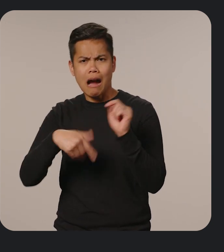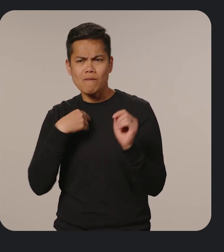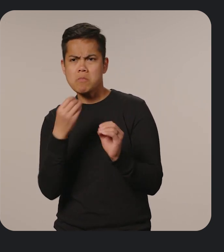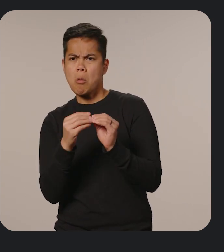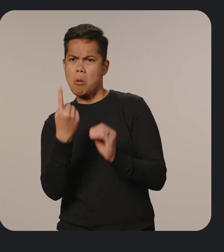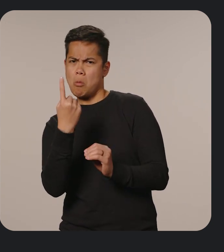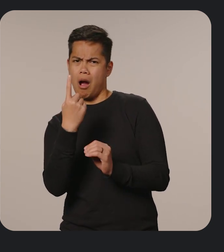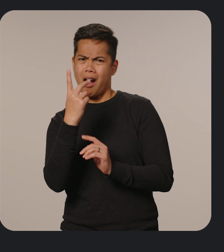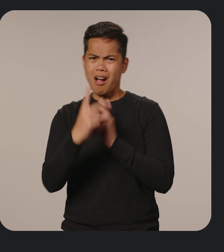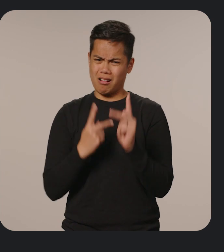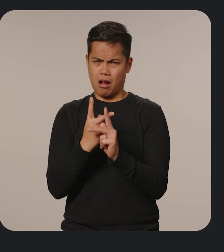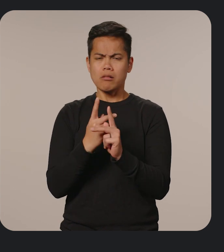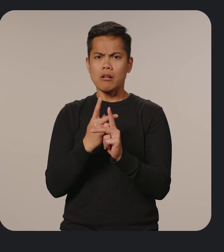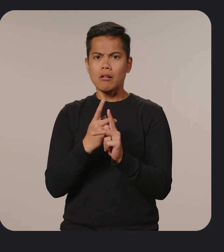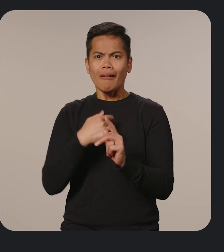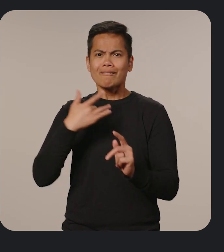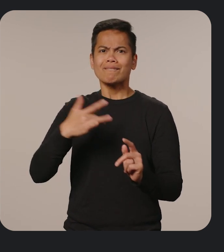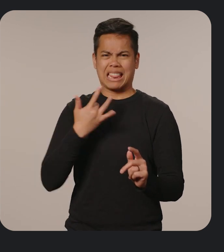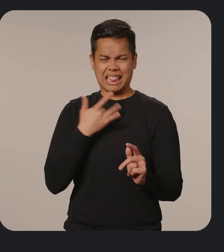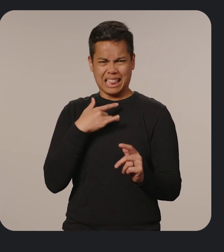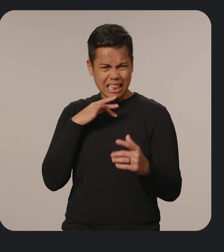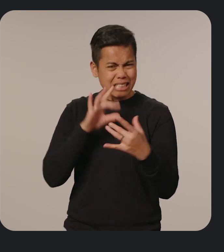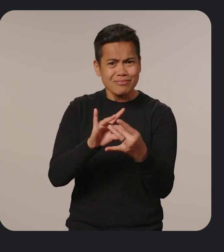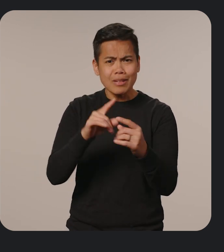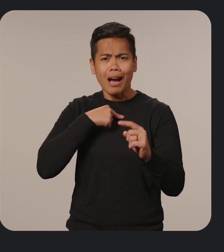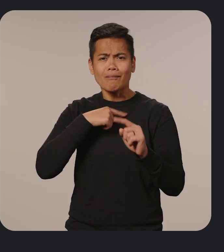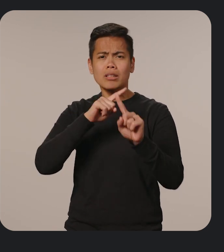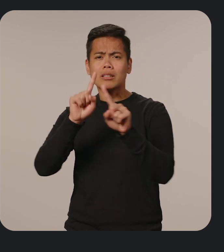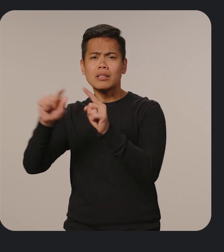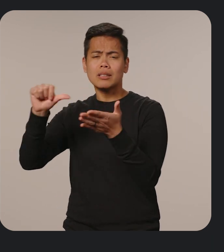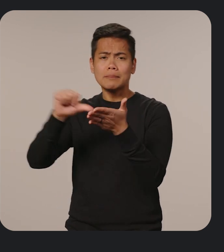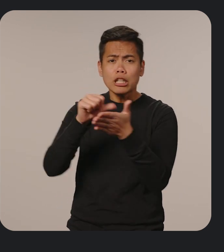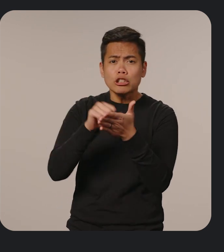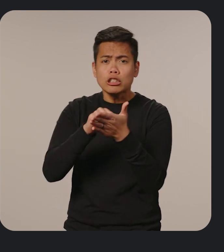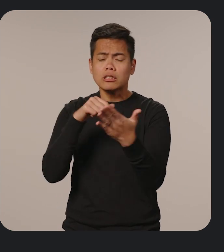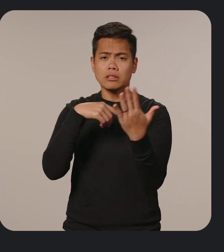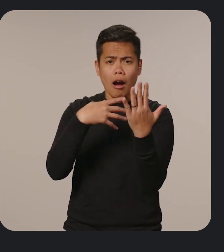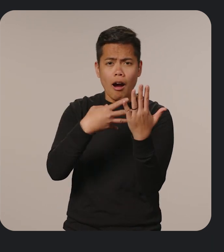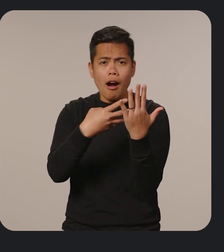We can go big and wonky and wavy, and we don't have to fit each idea into a formula.